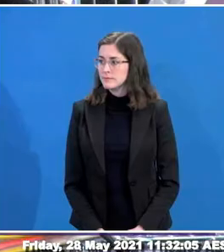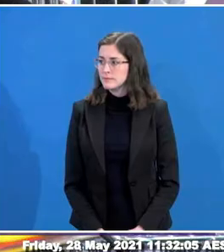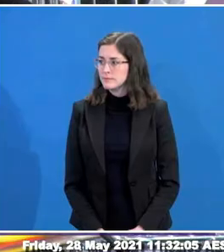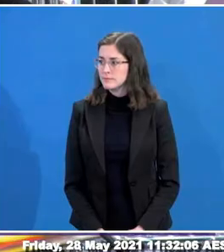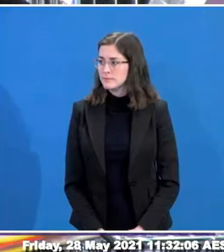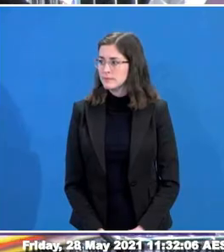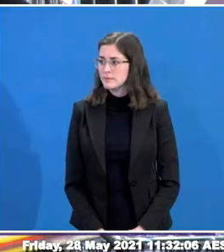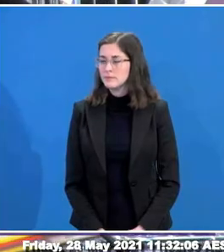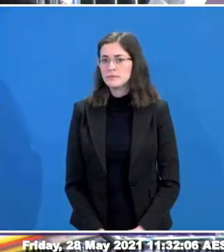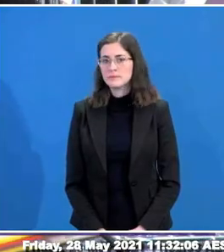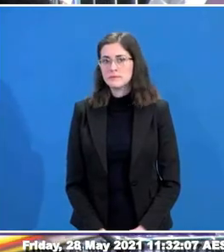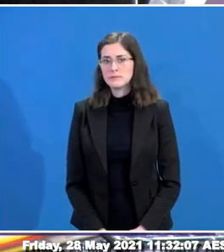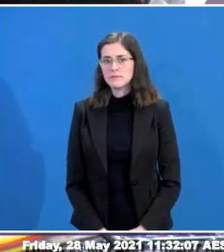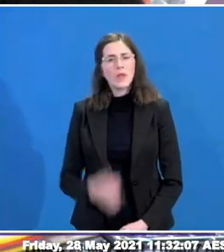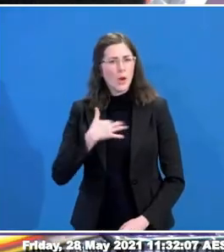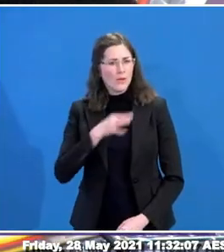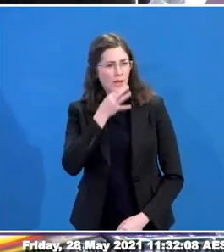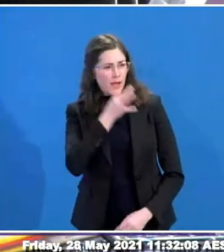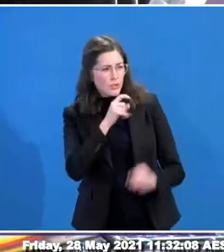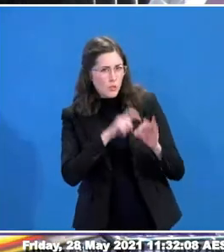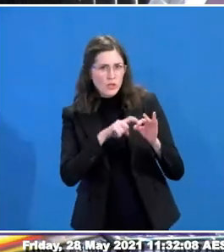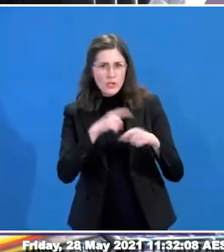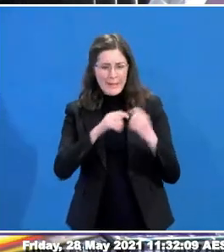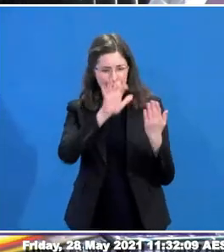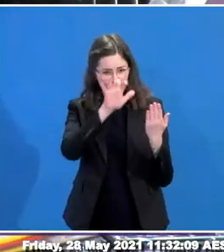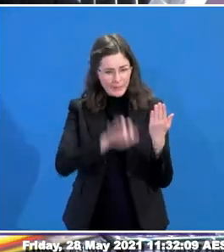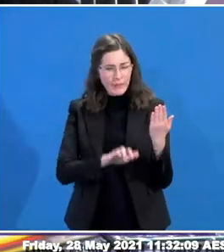There is a few questions just on this. I apologise I overlooked this earlier.